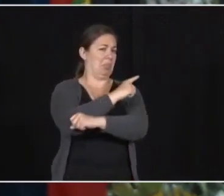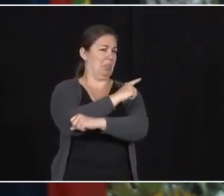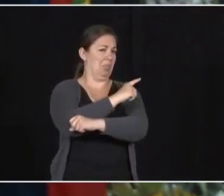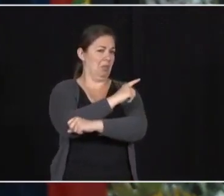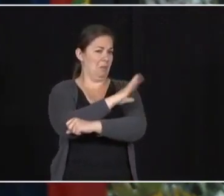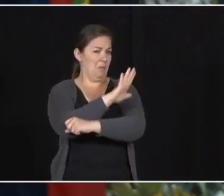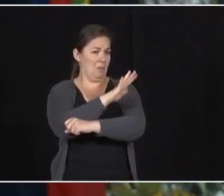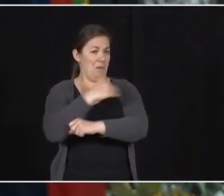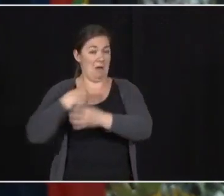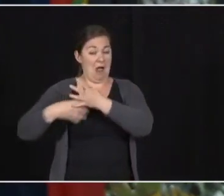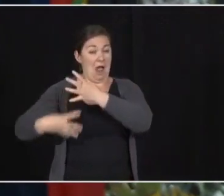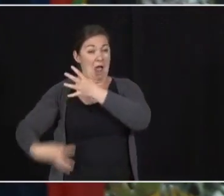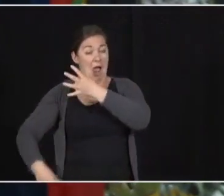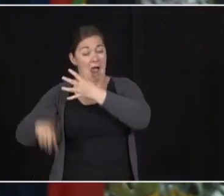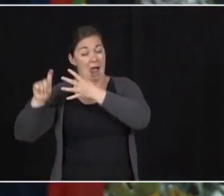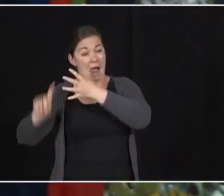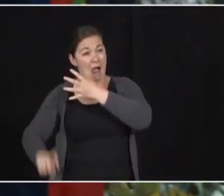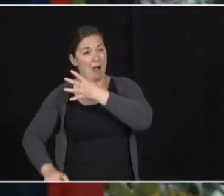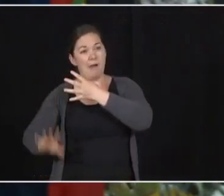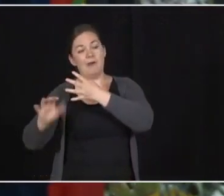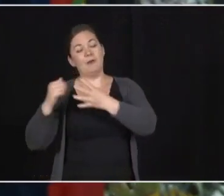It is on a bit of a different topic, although I have a lot more questions I would like to ask you about this.